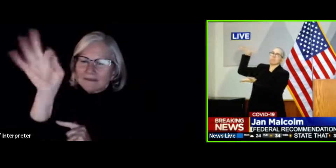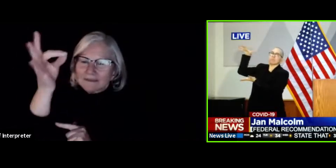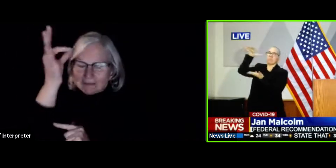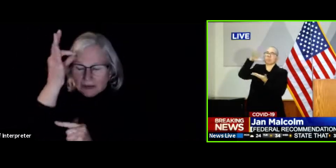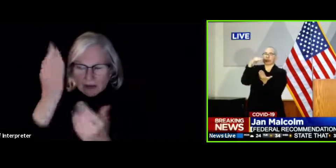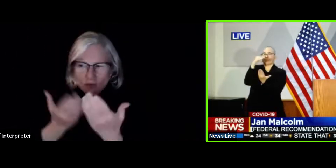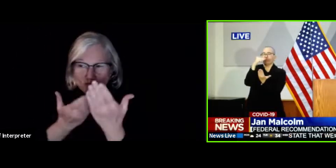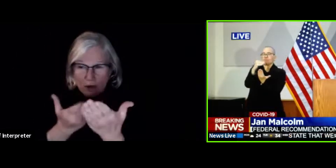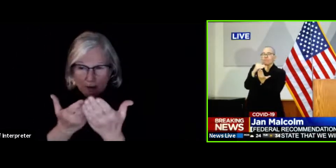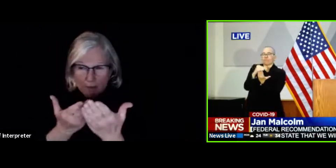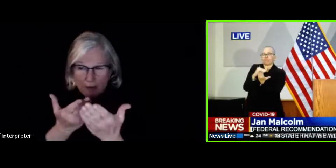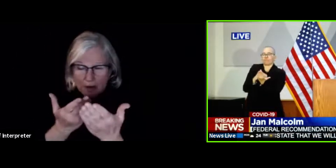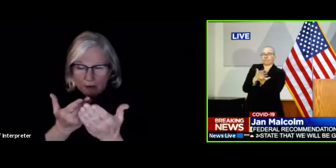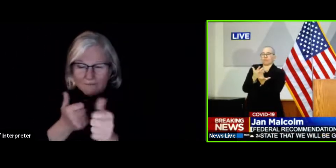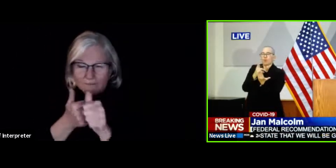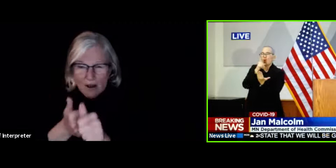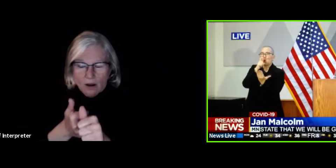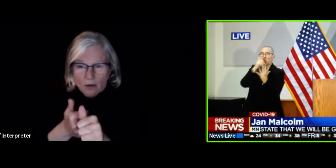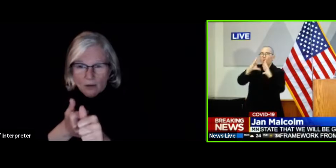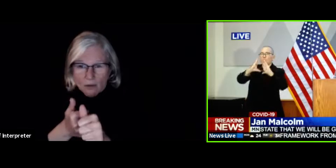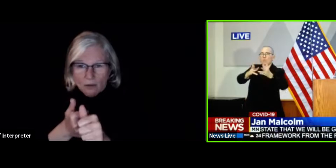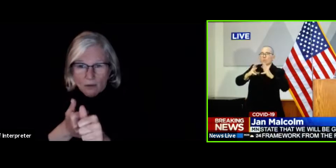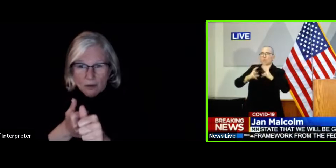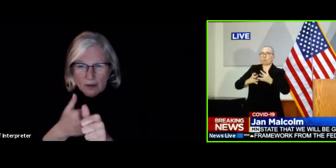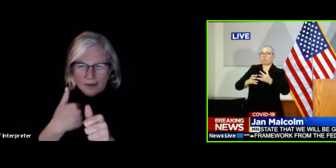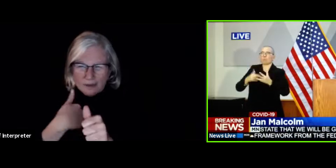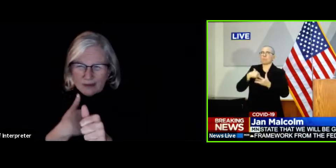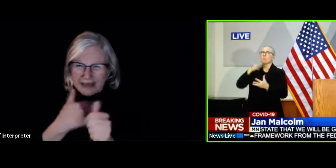TO BE AS SPECIFIC AS POSSIBLE IN THE INTEREST OF TIME.